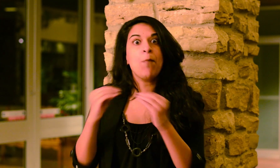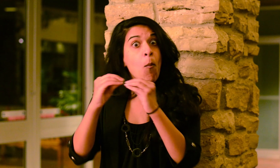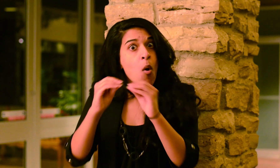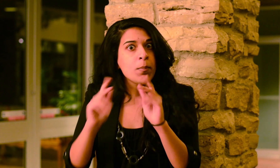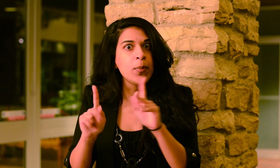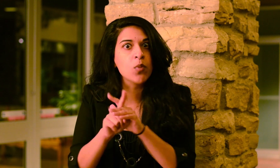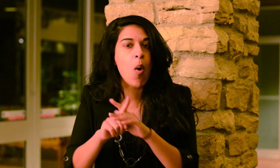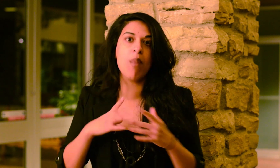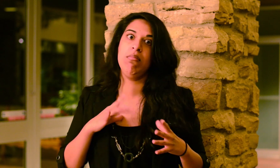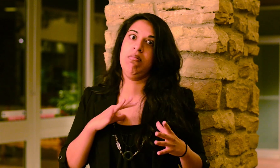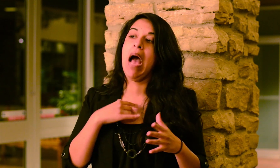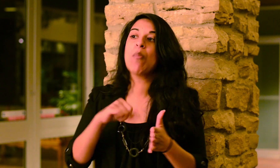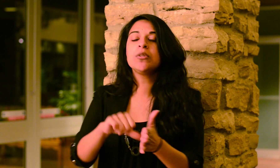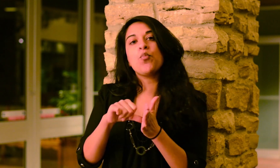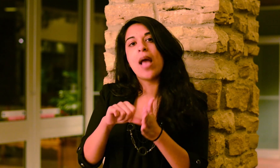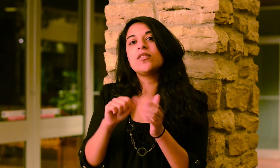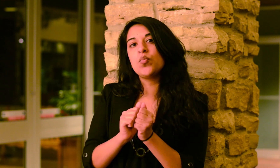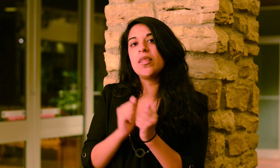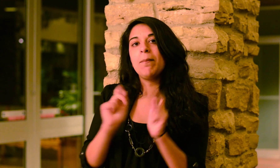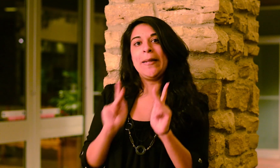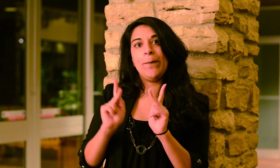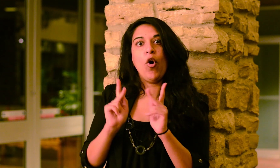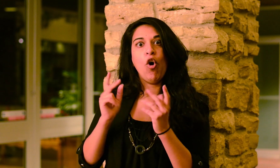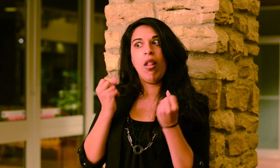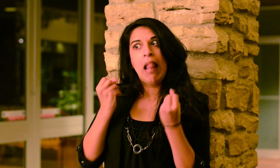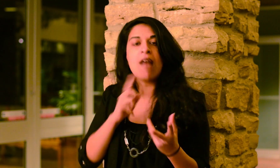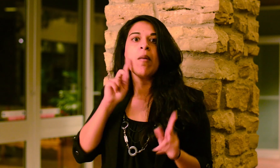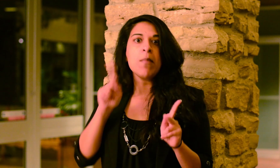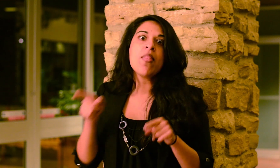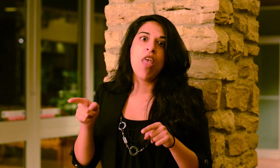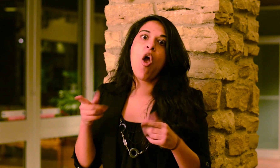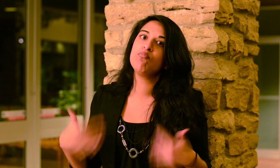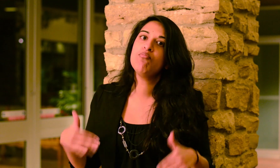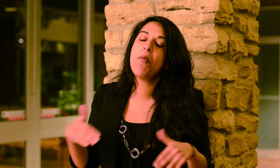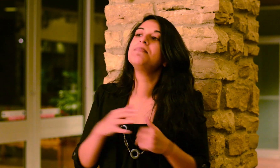Even more people showed up at that point which was excellent to see. I was impressed with how many deaf people were in attendance to this meeting.